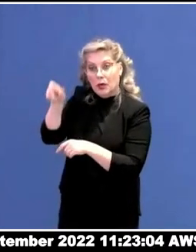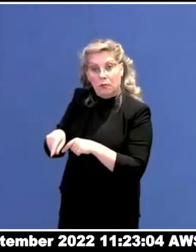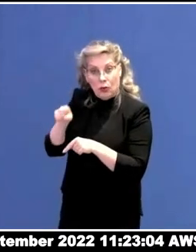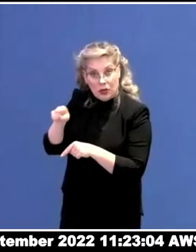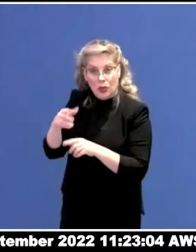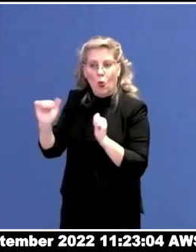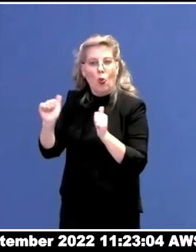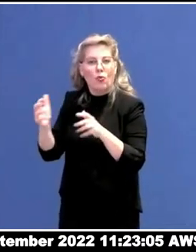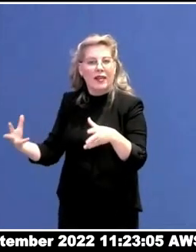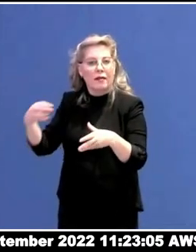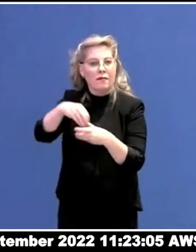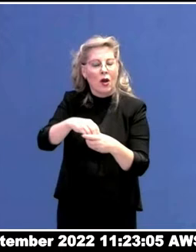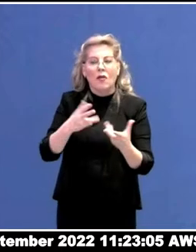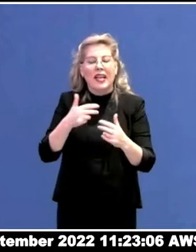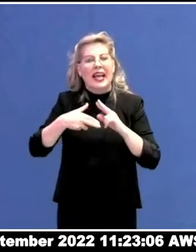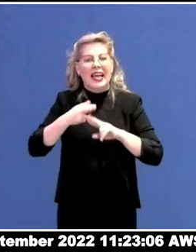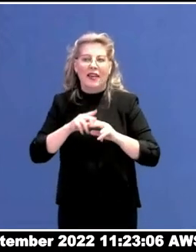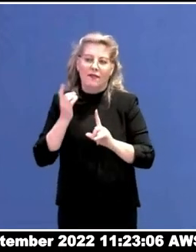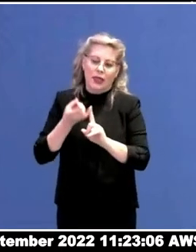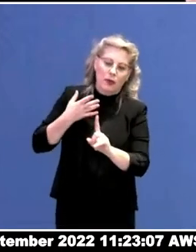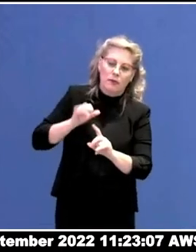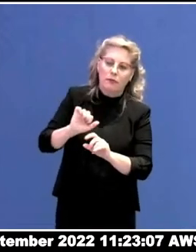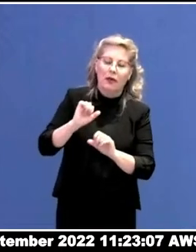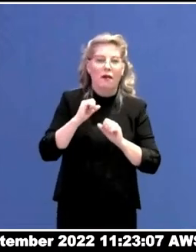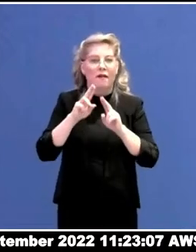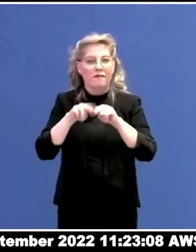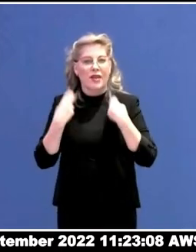caring for, that we were helping, that we were supporting we would turn up to those